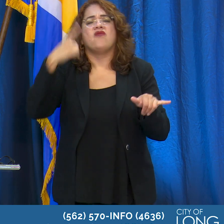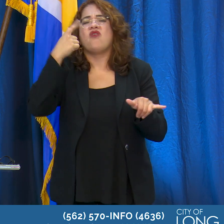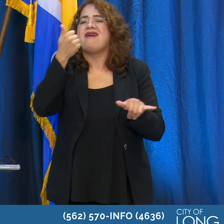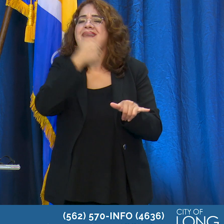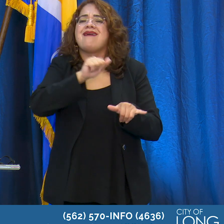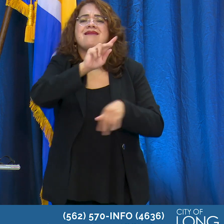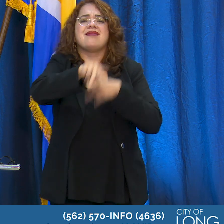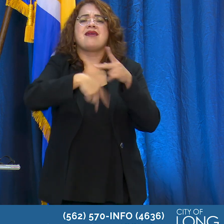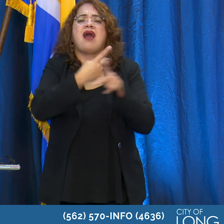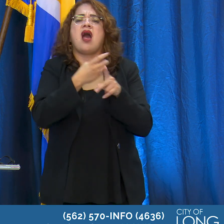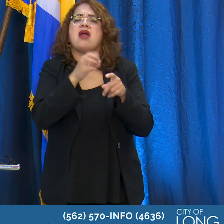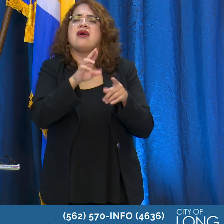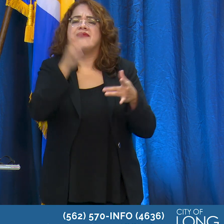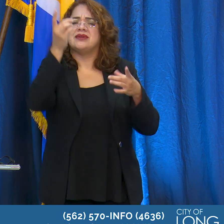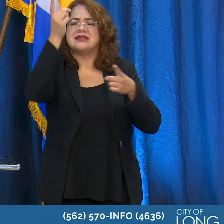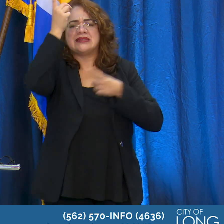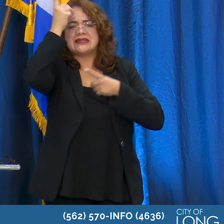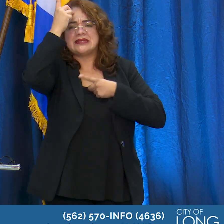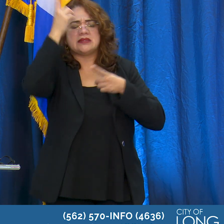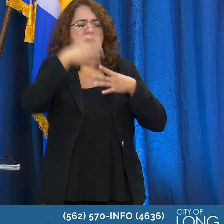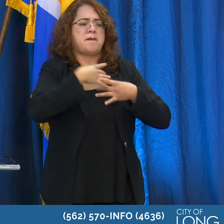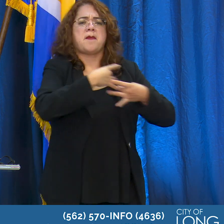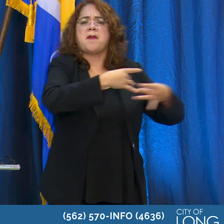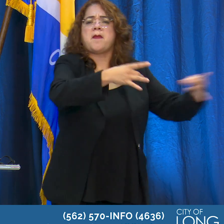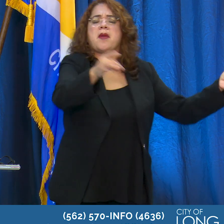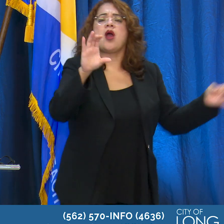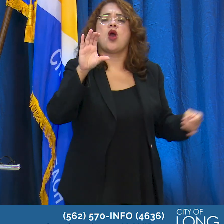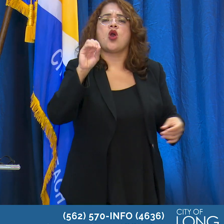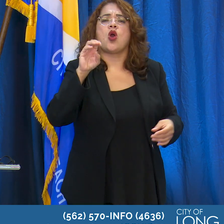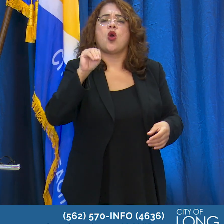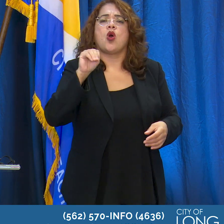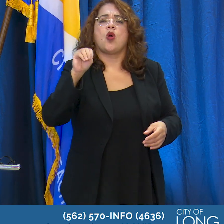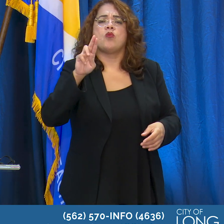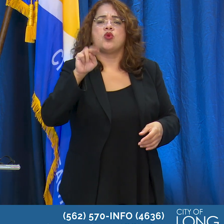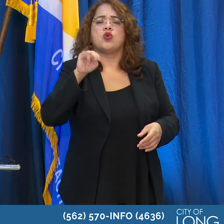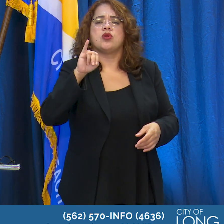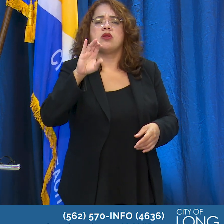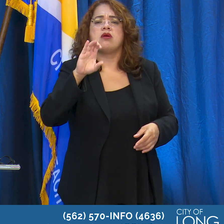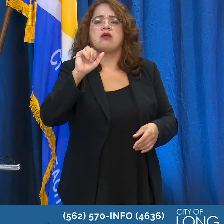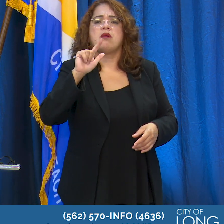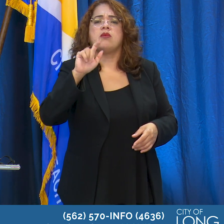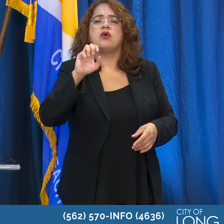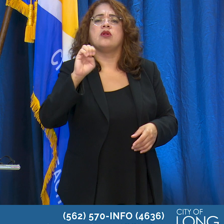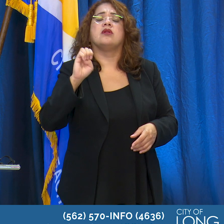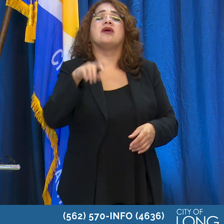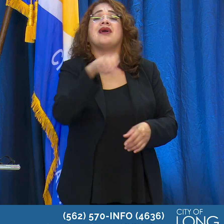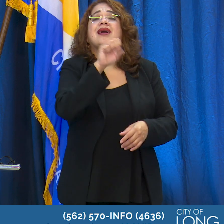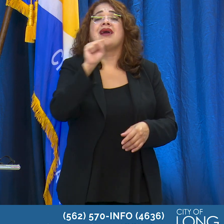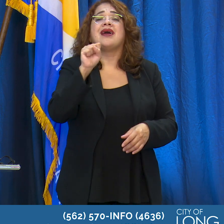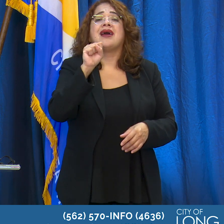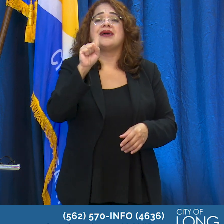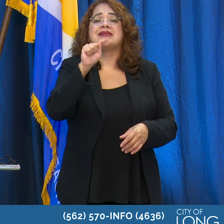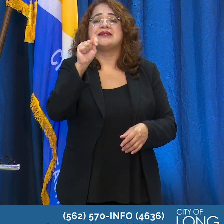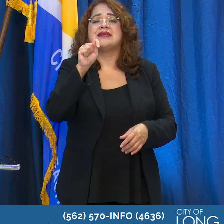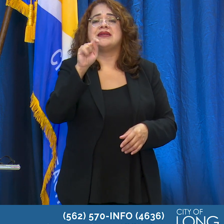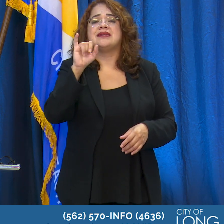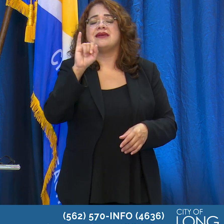it's not just COVID. It's also issues around things like sexually transmitted diseases, vector-borne diseases, and others, so not